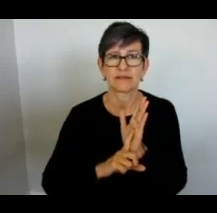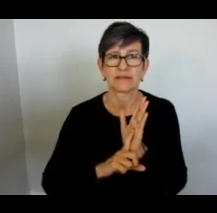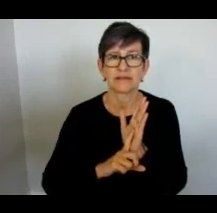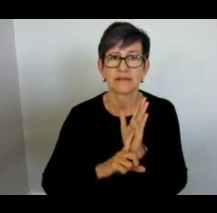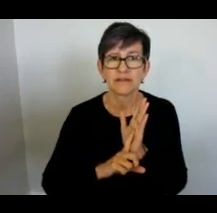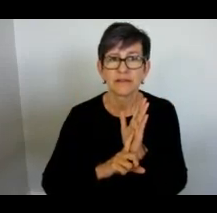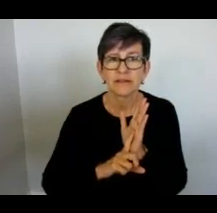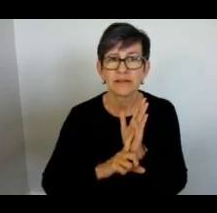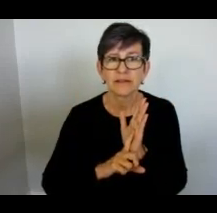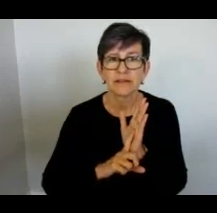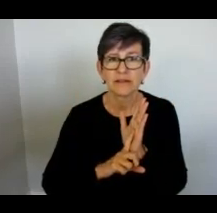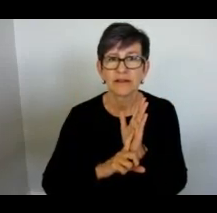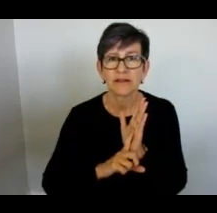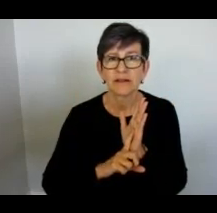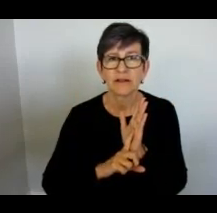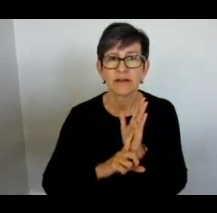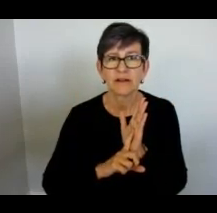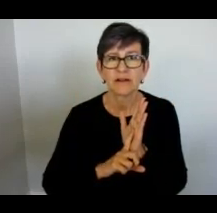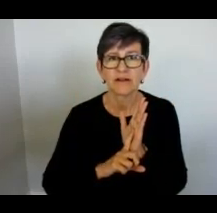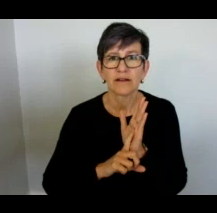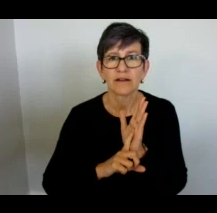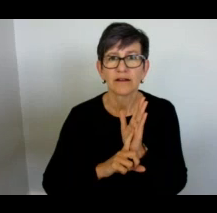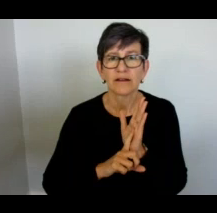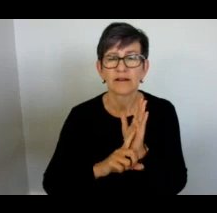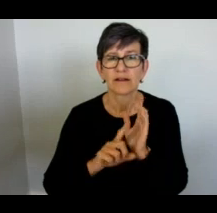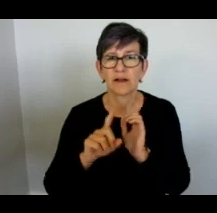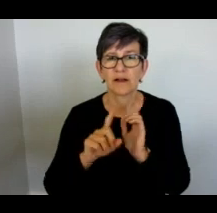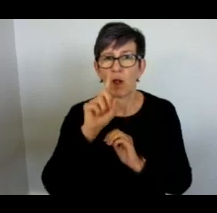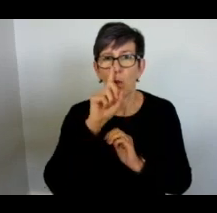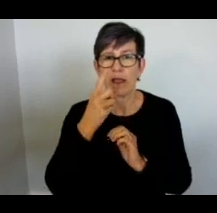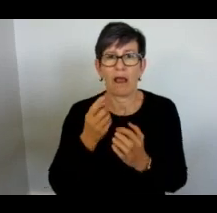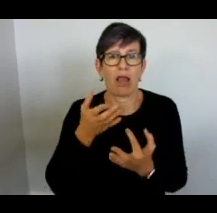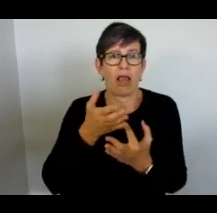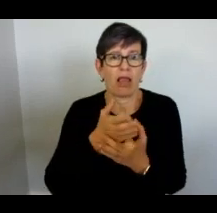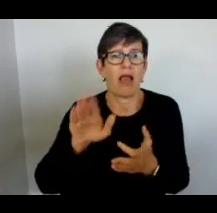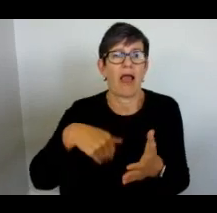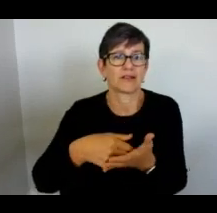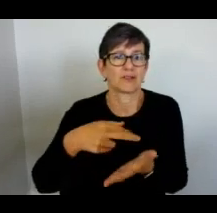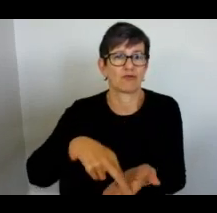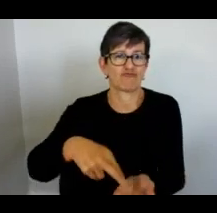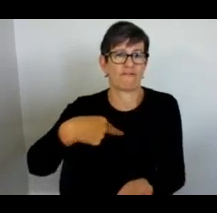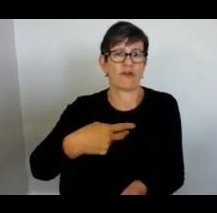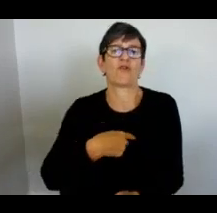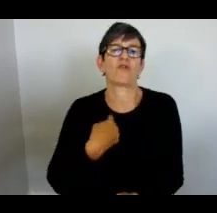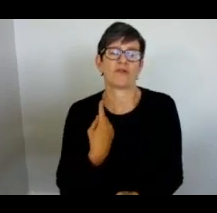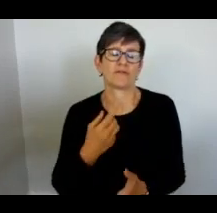a child has been referred to the Director of Child Protection Litigation. So just to touch